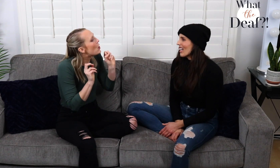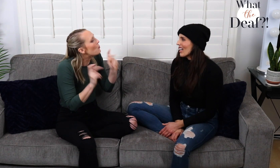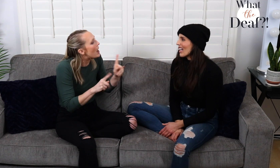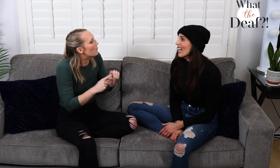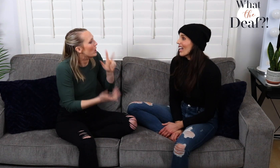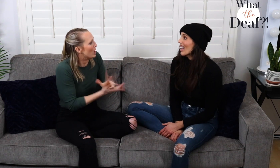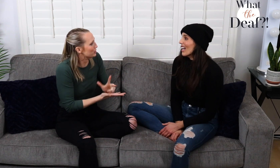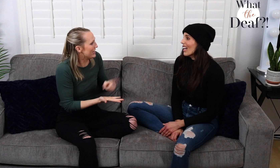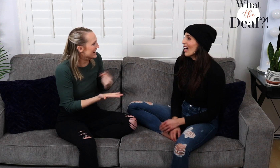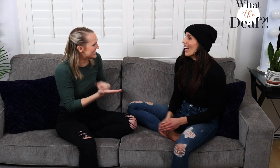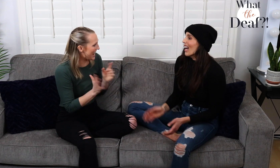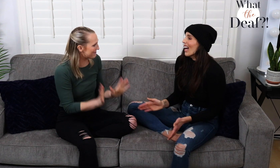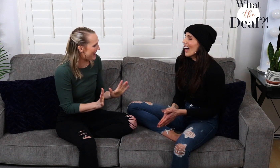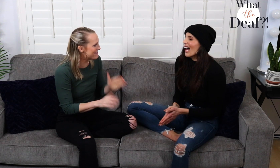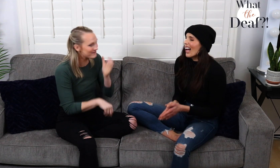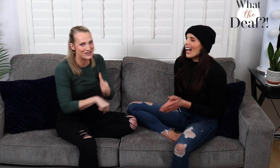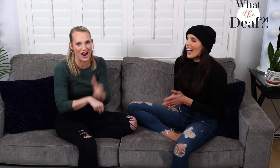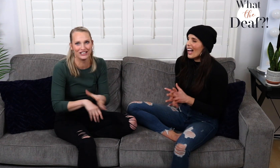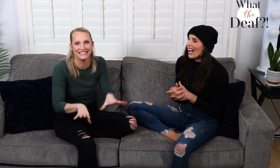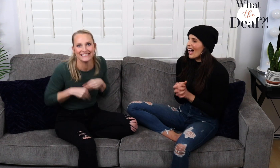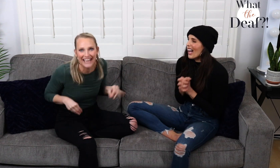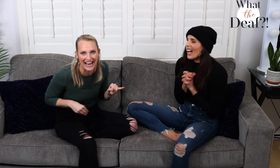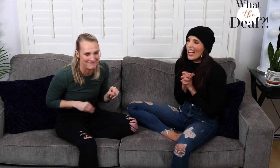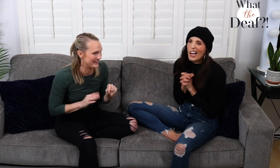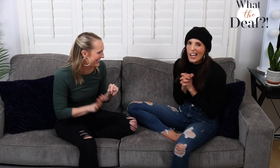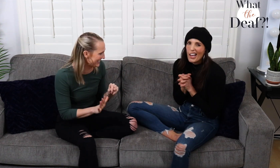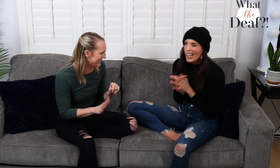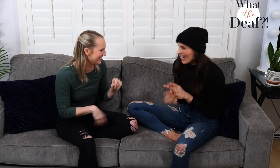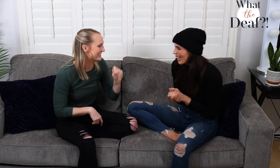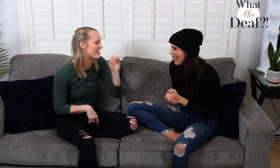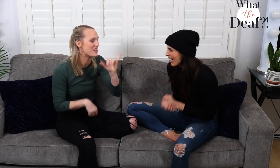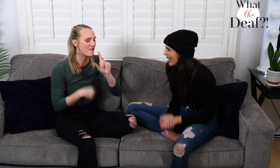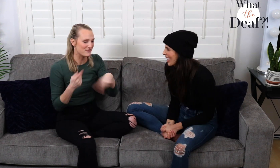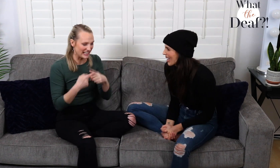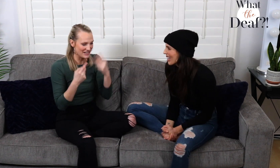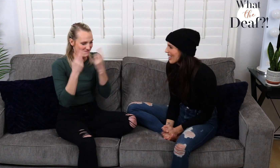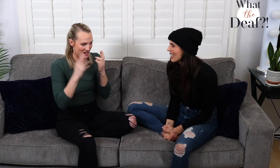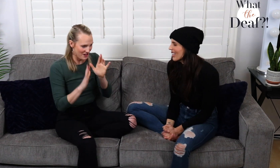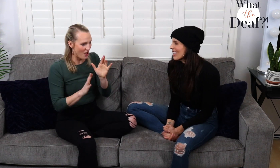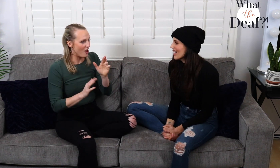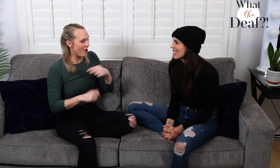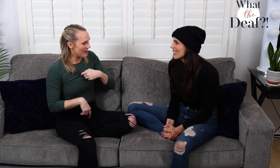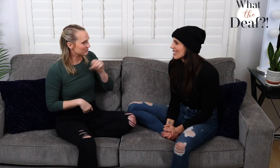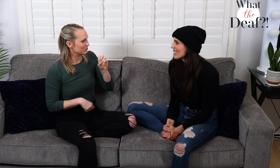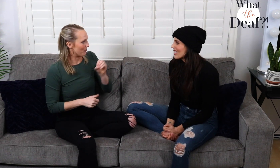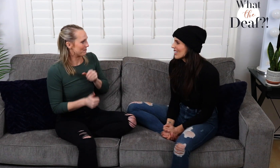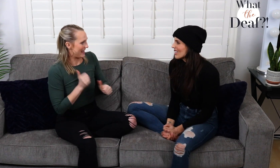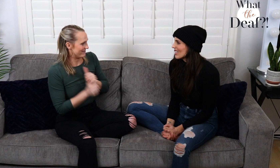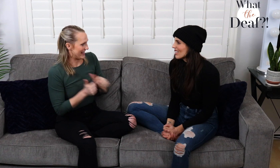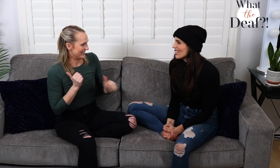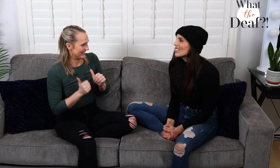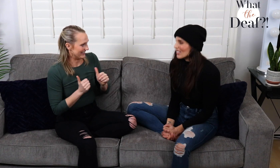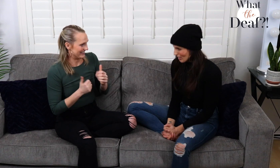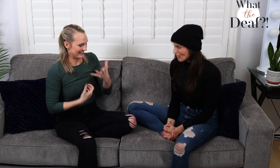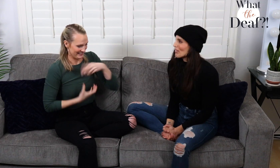“It's okay to lose sometimes Carly just accept it.” That's when I kind of realized. I am very competitive.